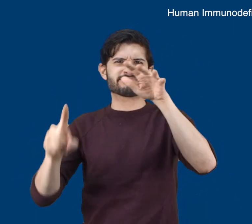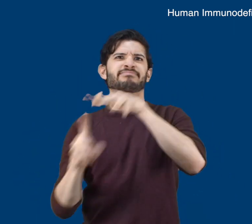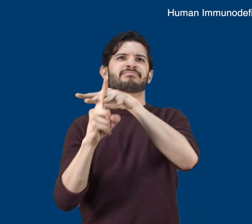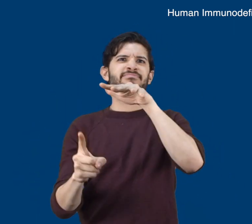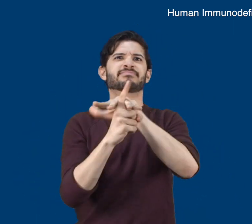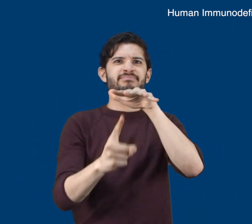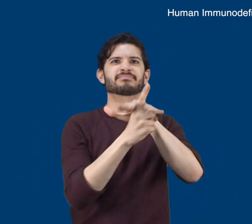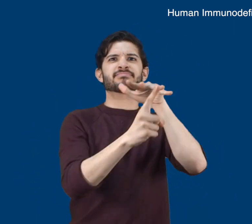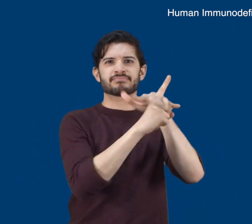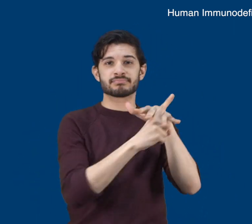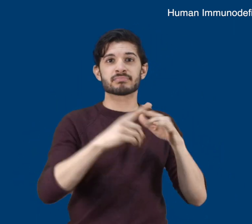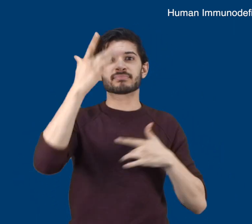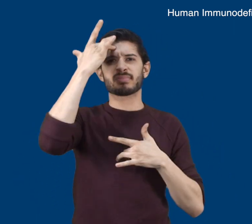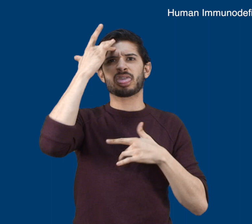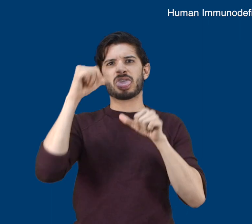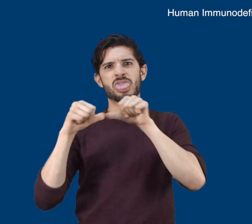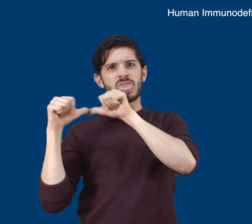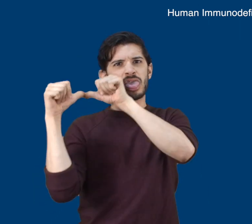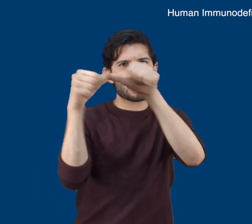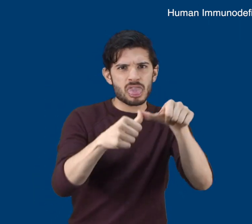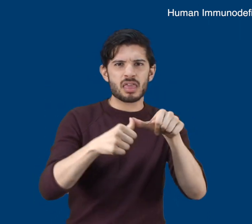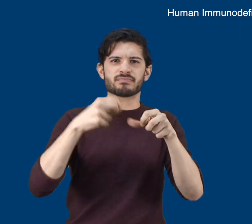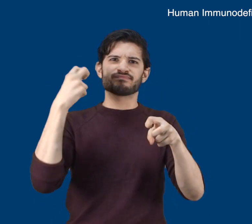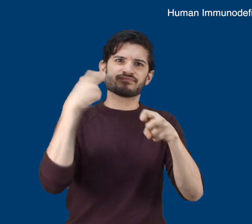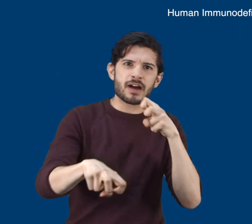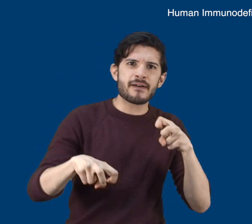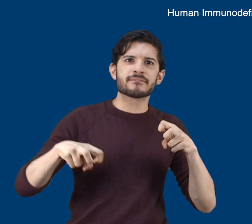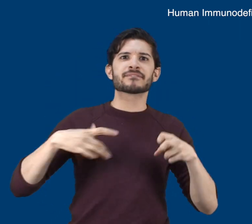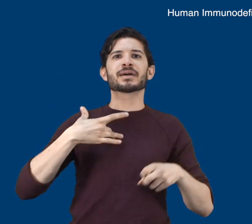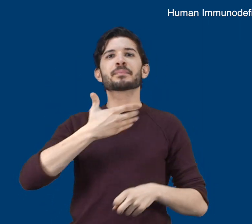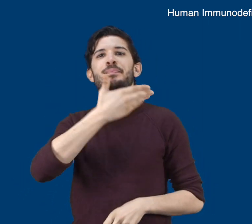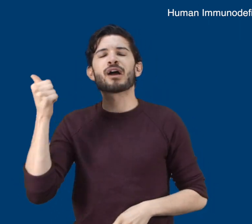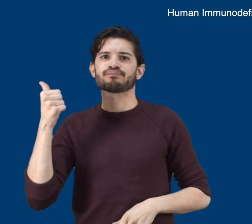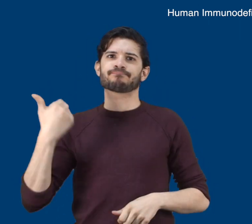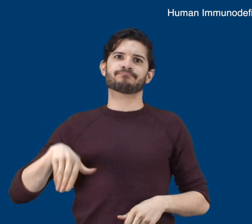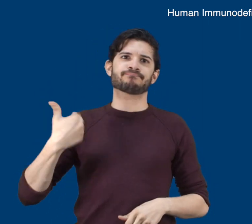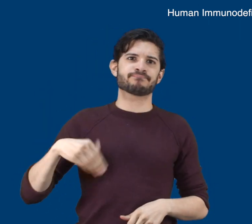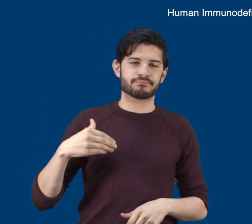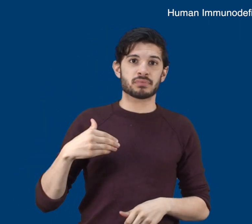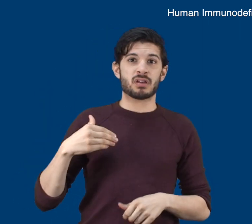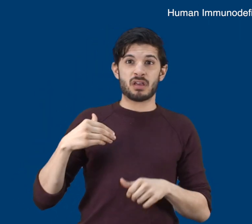you may experience severe health issues and become sick for a long time which may take a long time to get better.